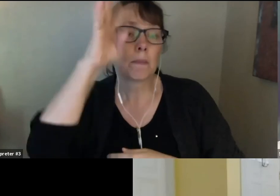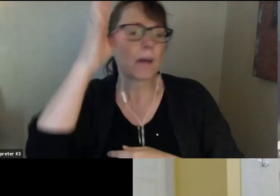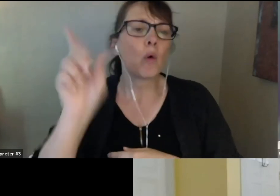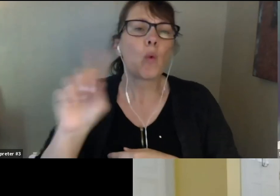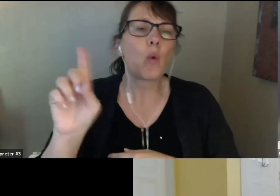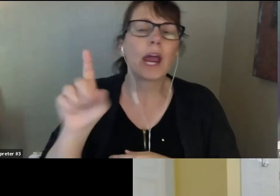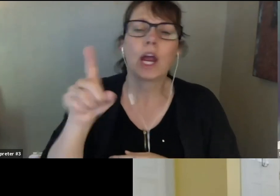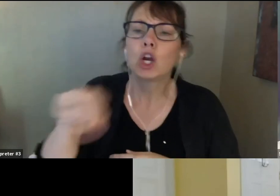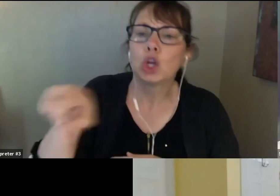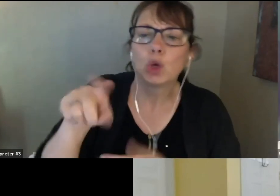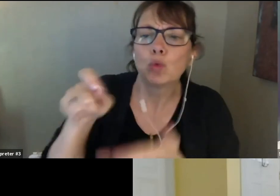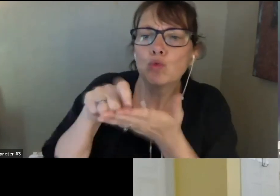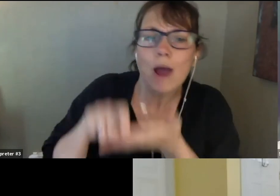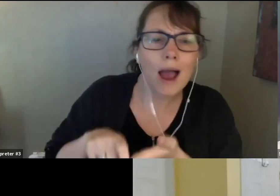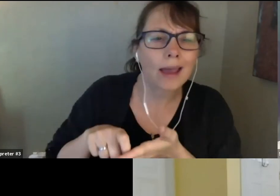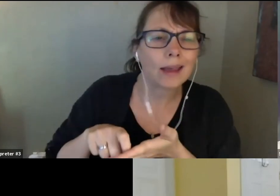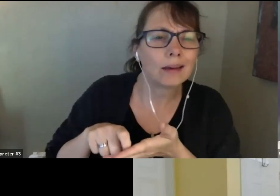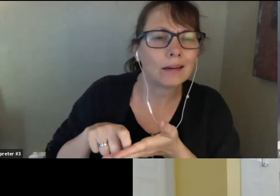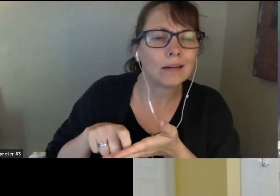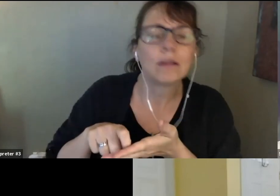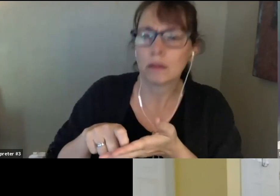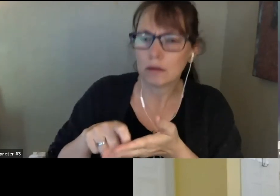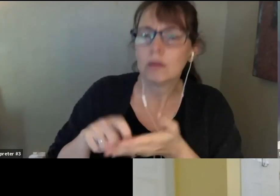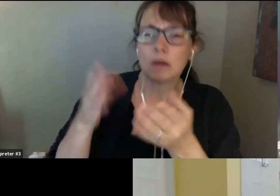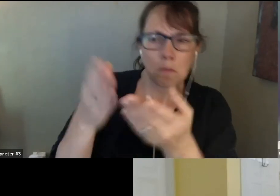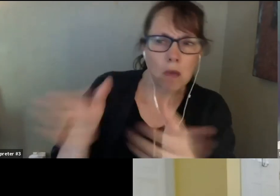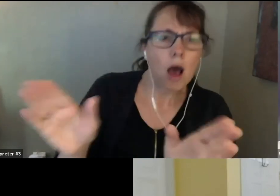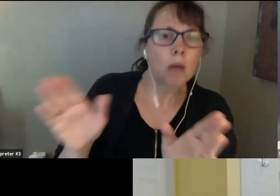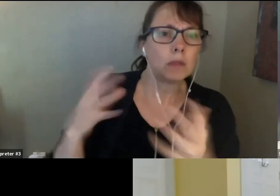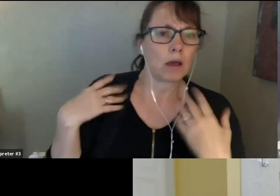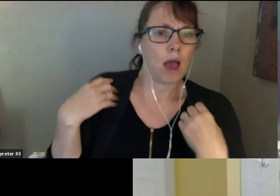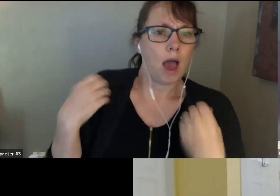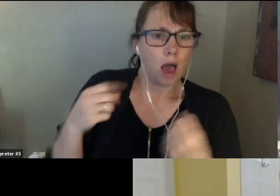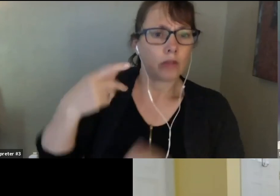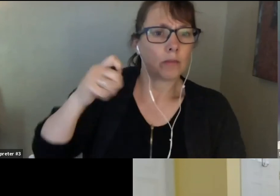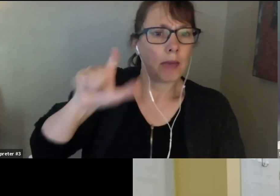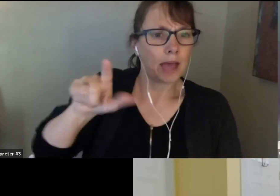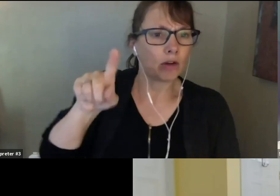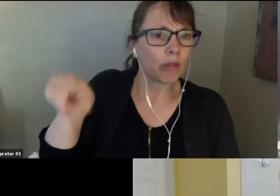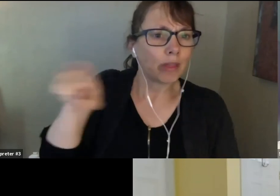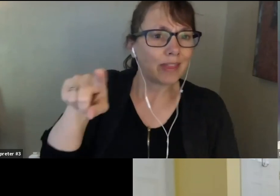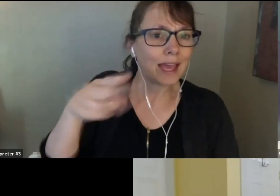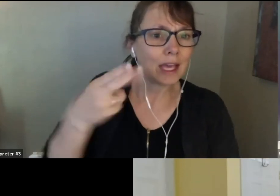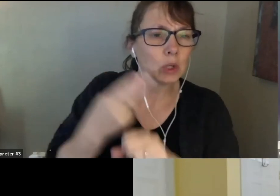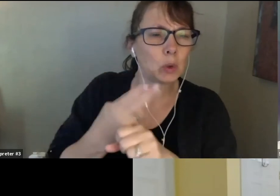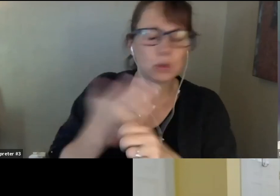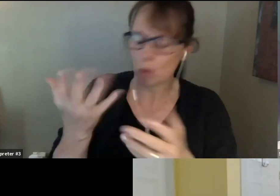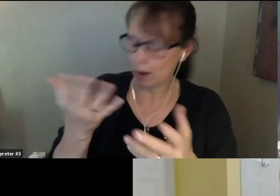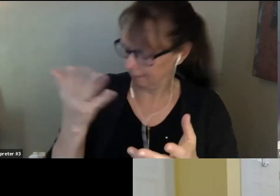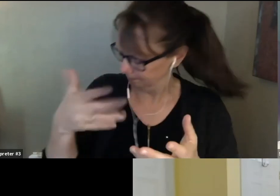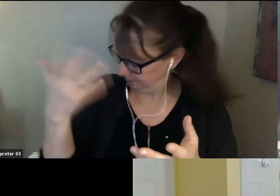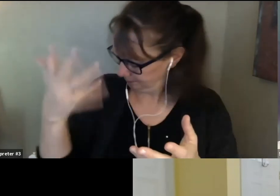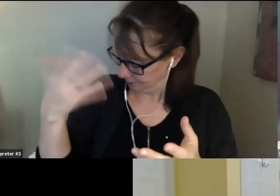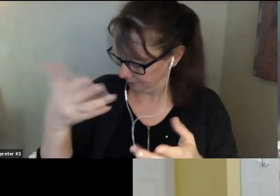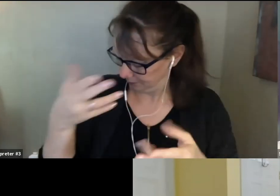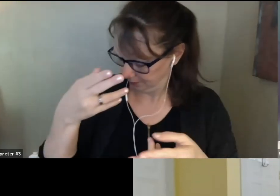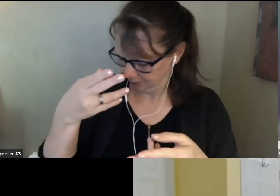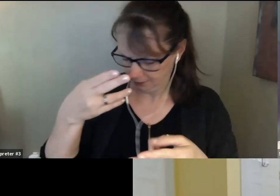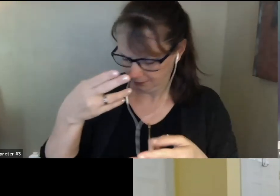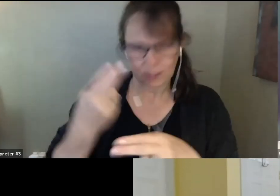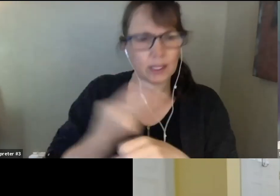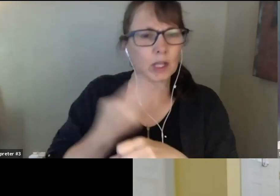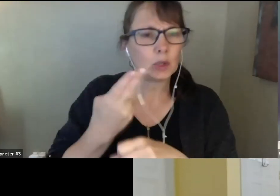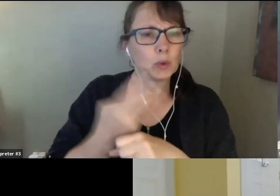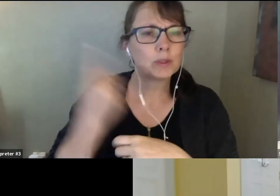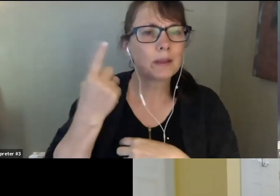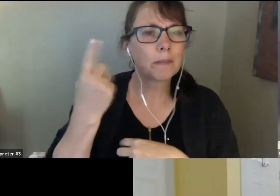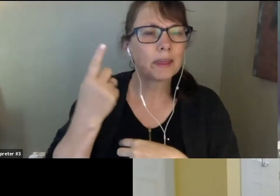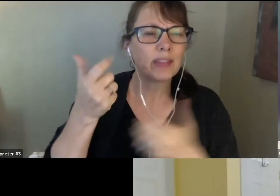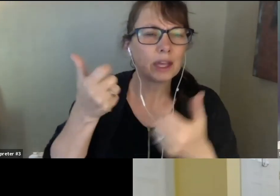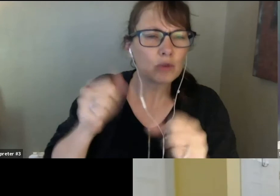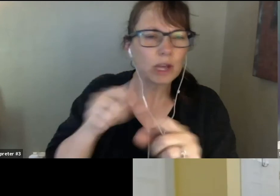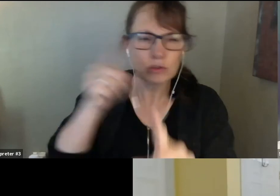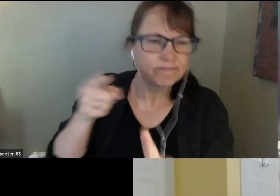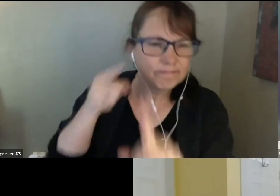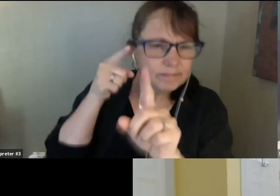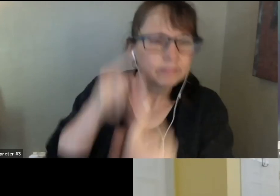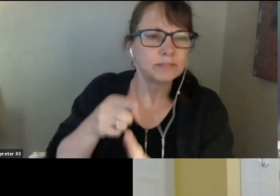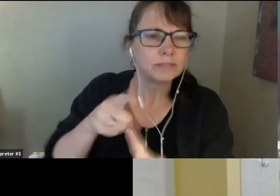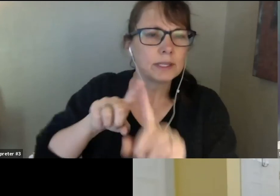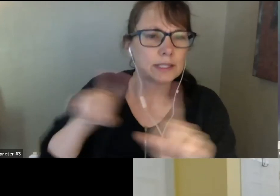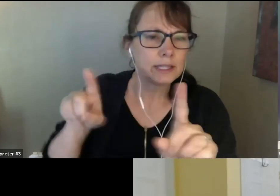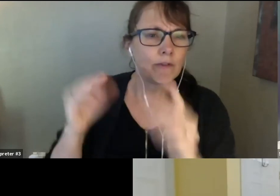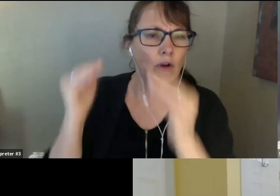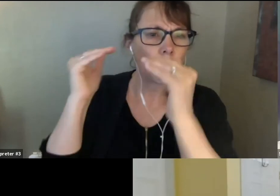Public Health panel tried to drill down at different levels from their top priorities,